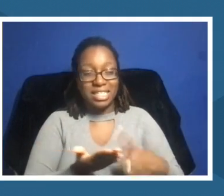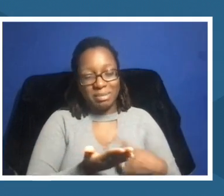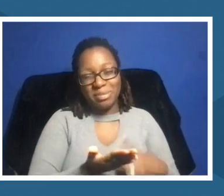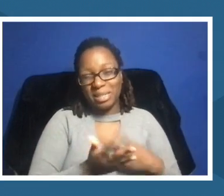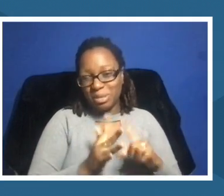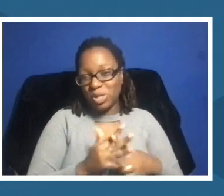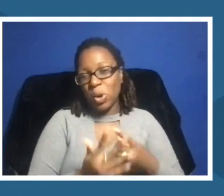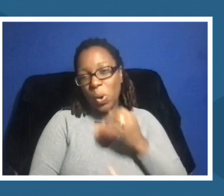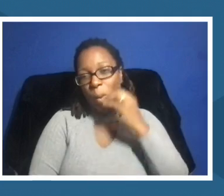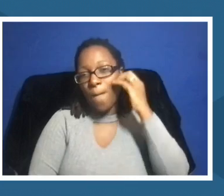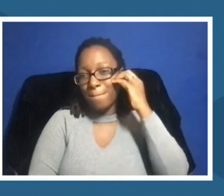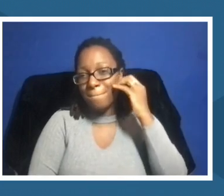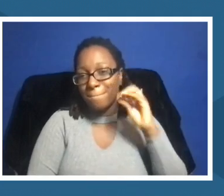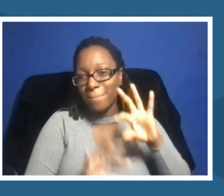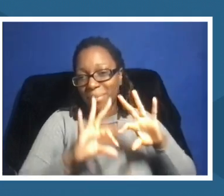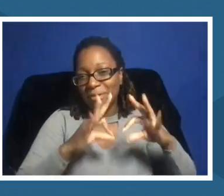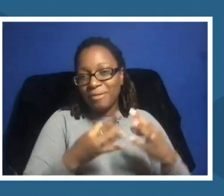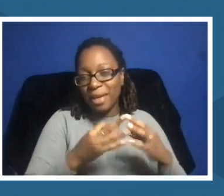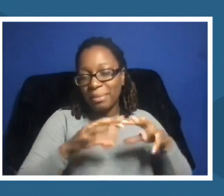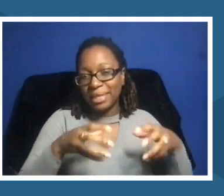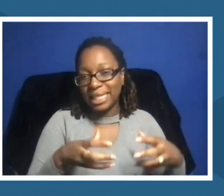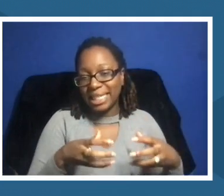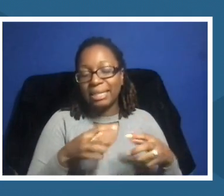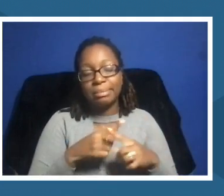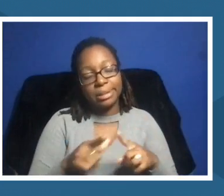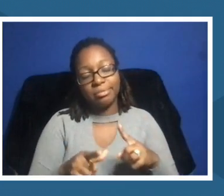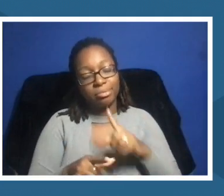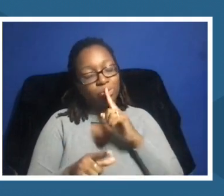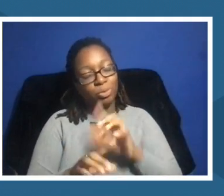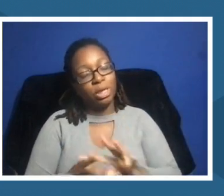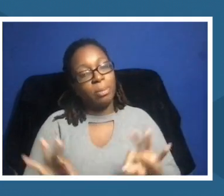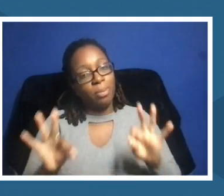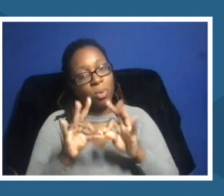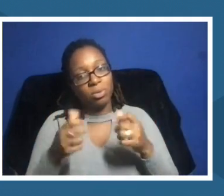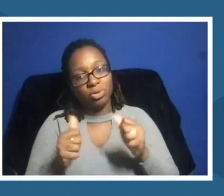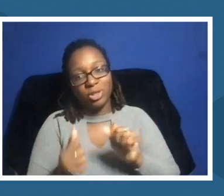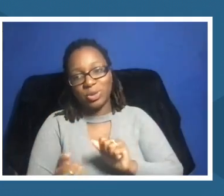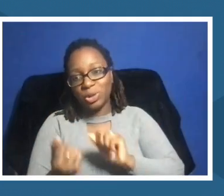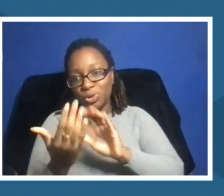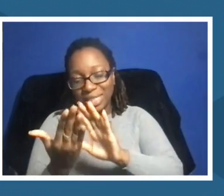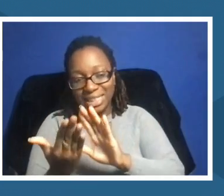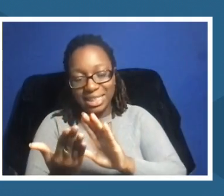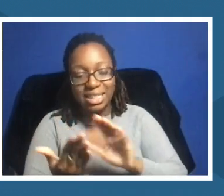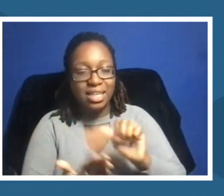um but those conversations are so important to address a lot of the